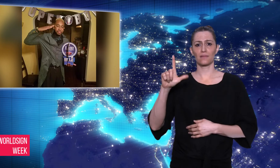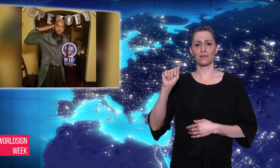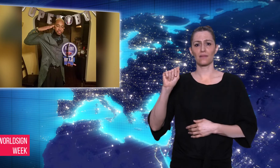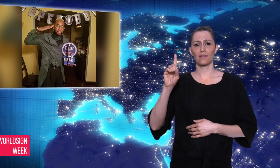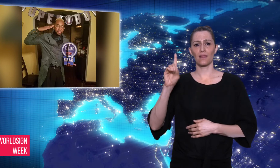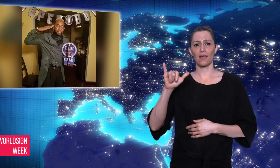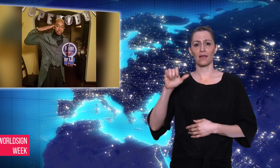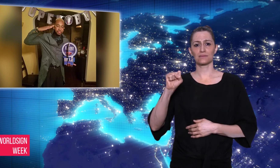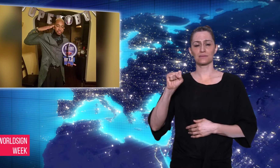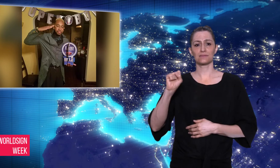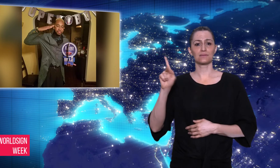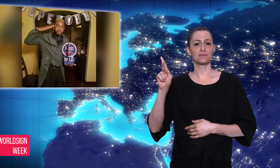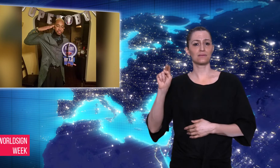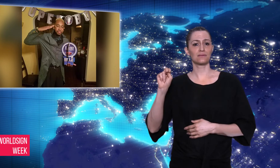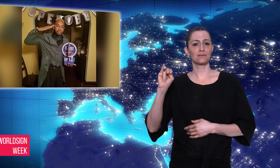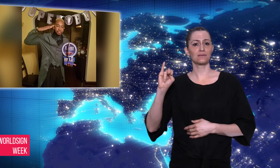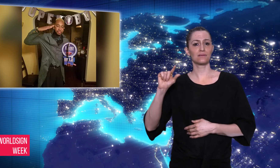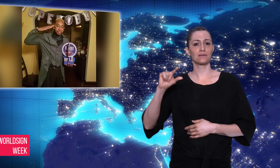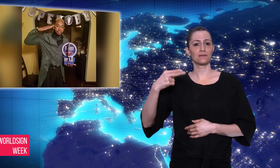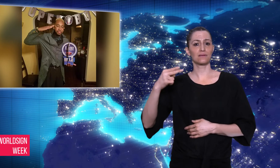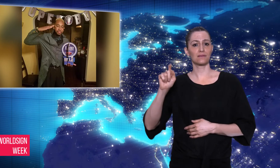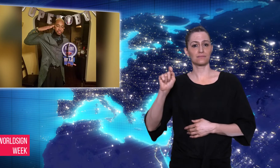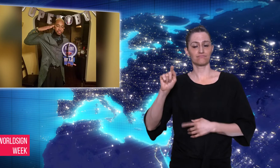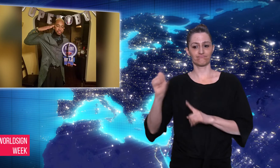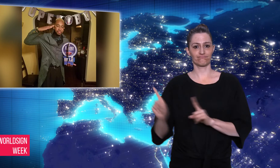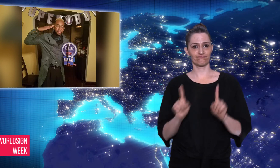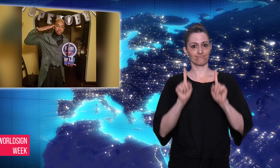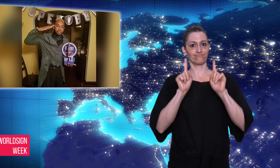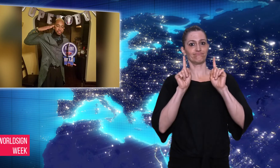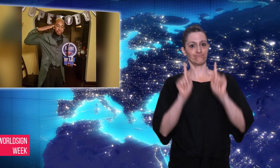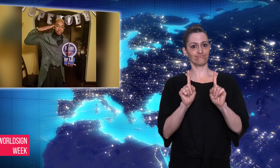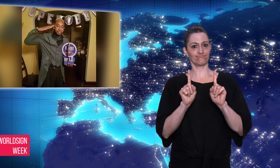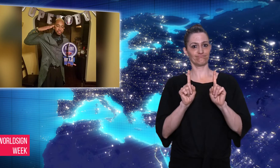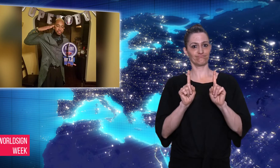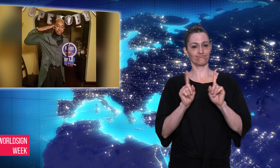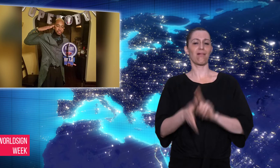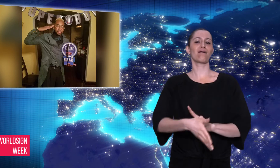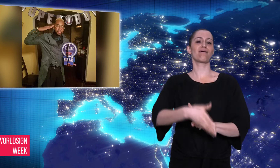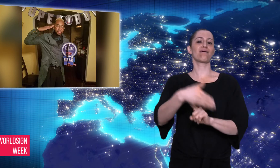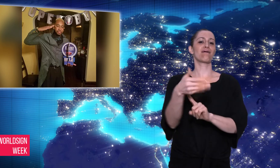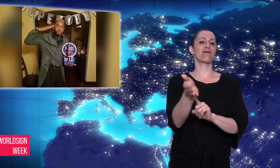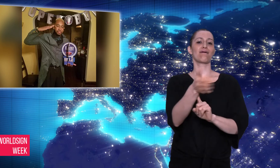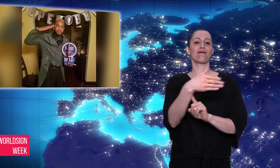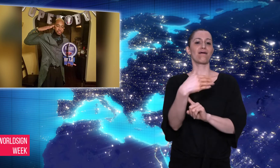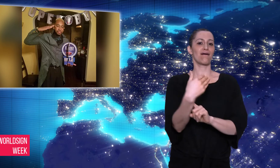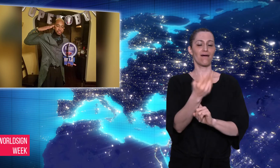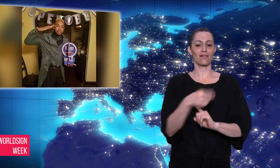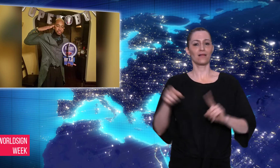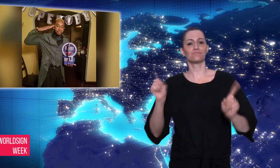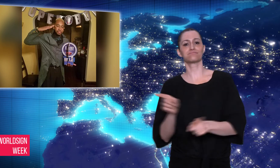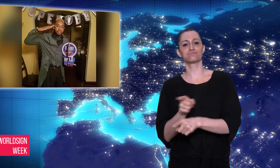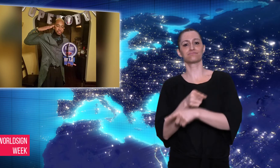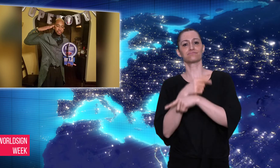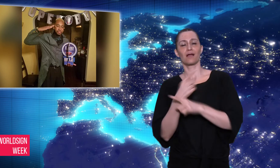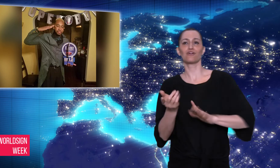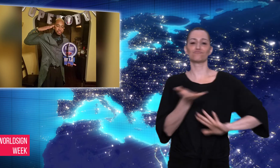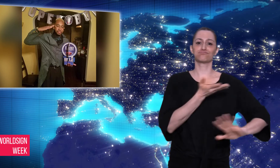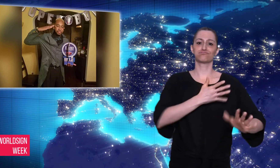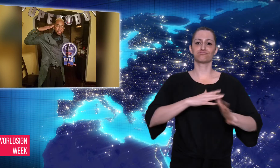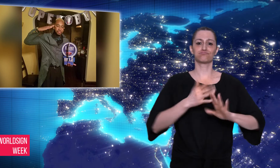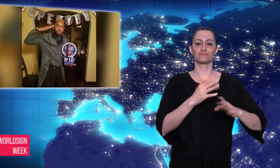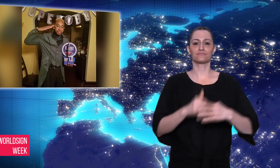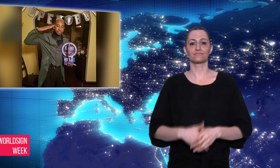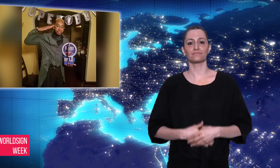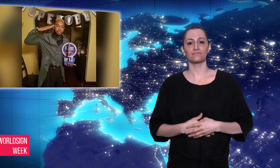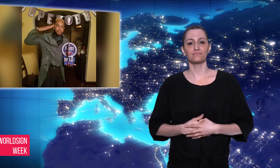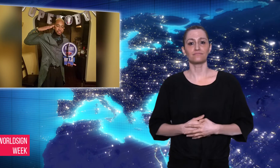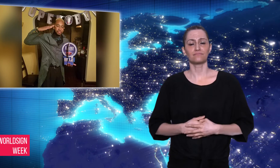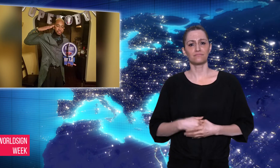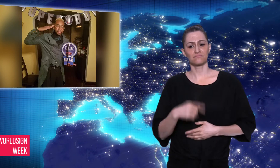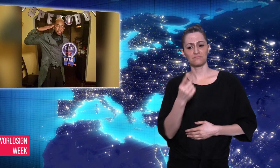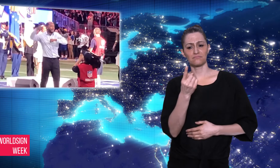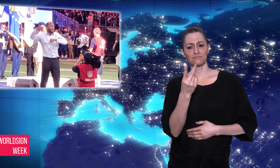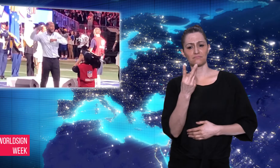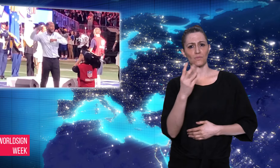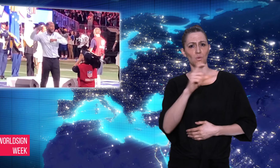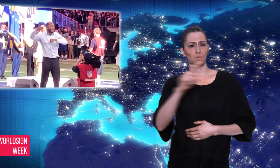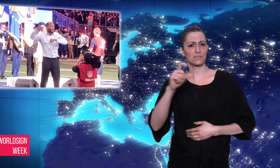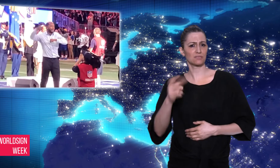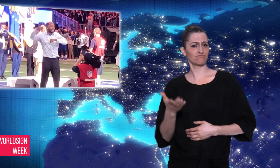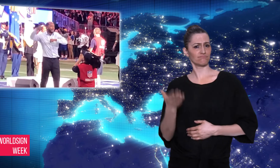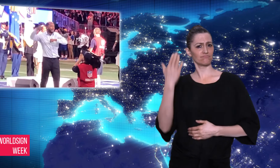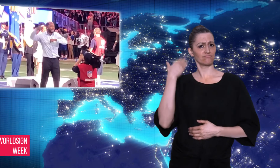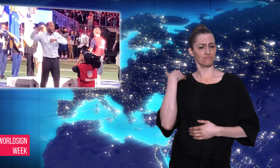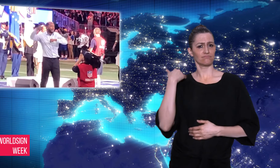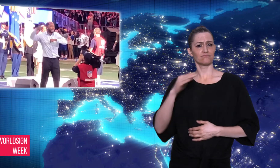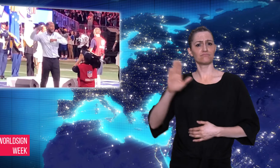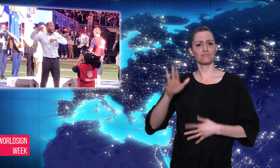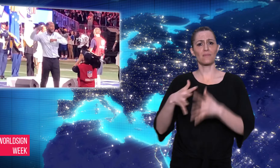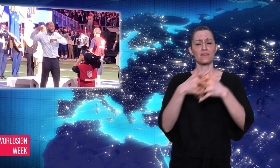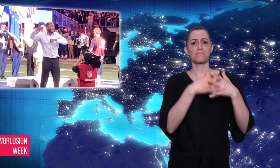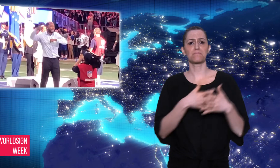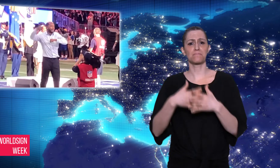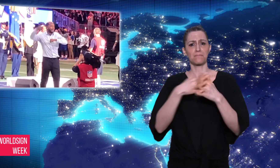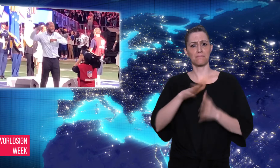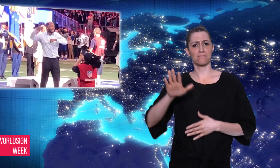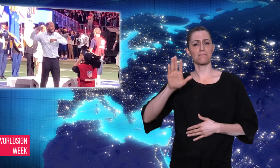Gladys Knight, a famous musician. He was selected by